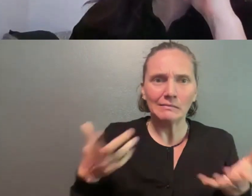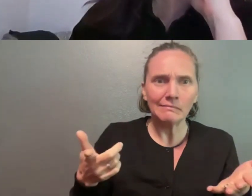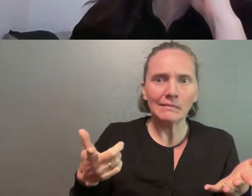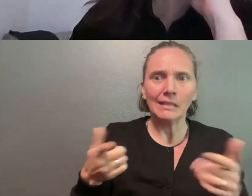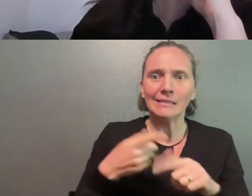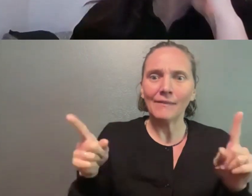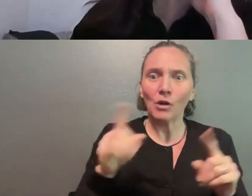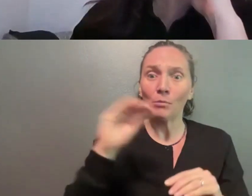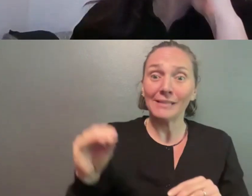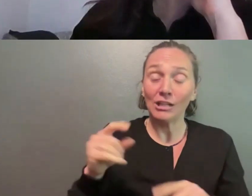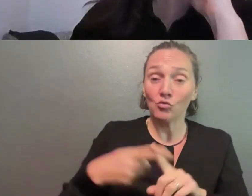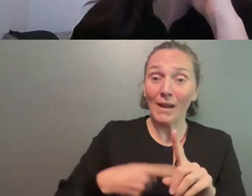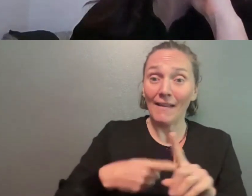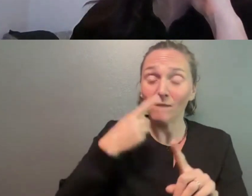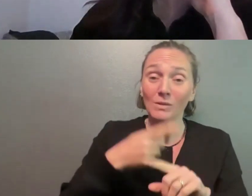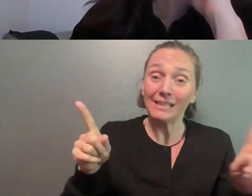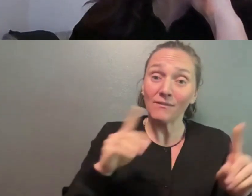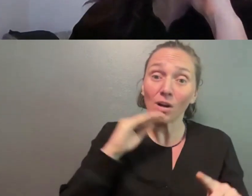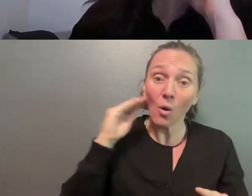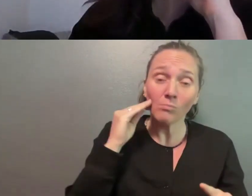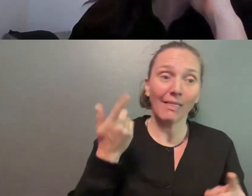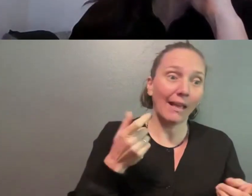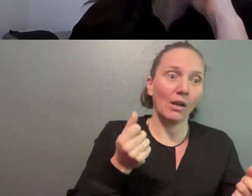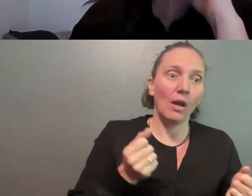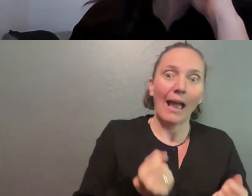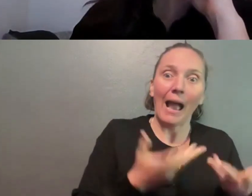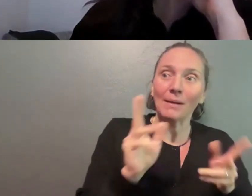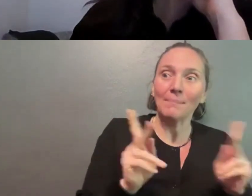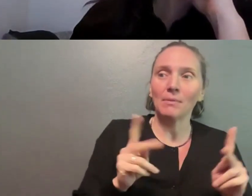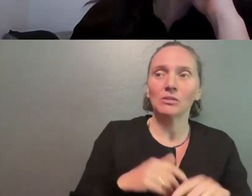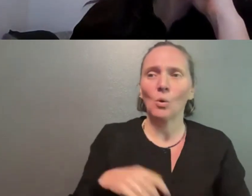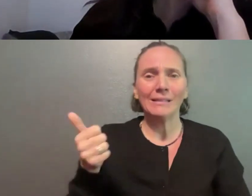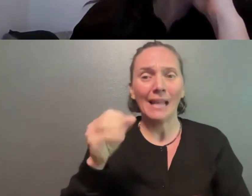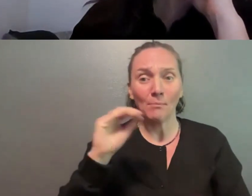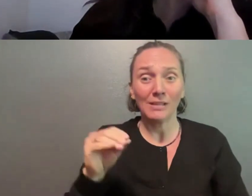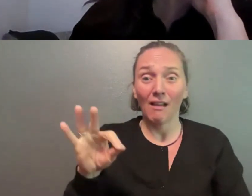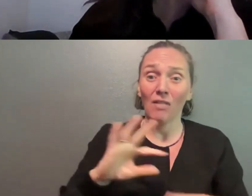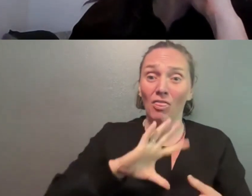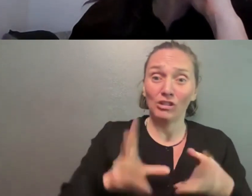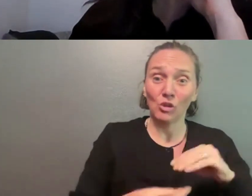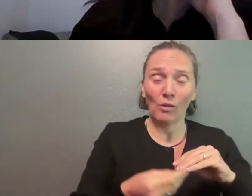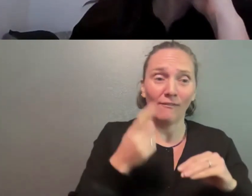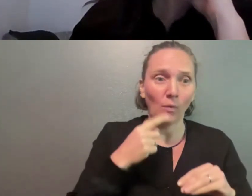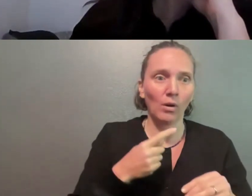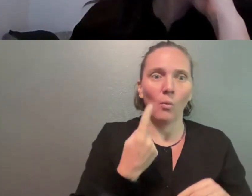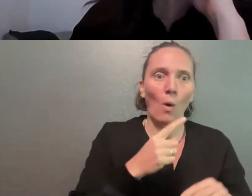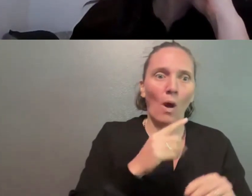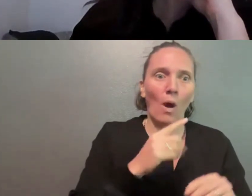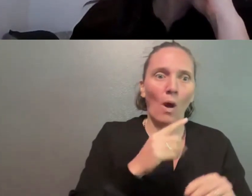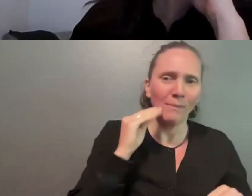For example, a single person is the contingency rate 10% of the total compared to a three person household is 30%.